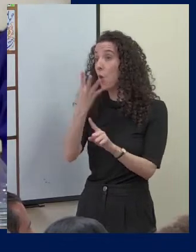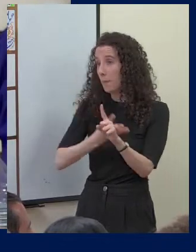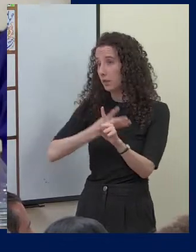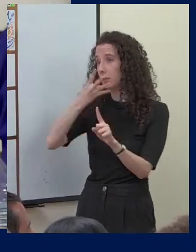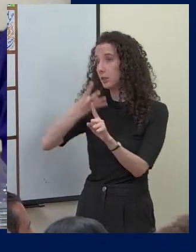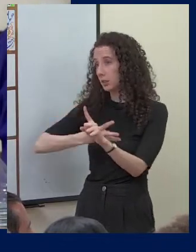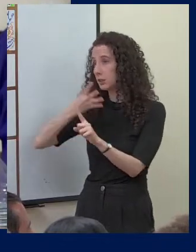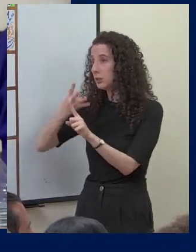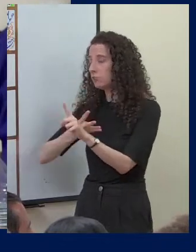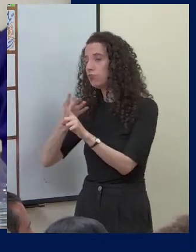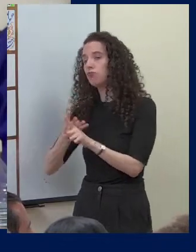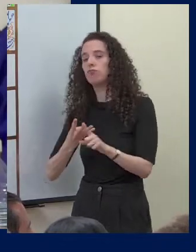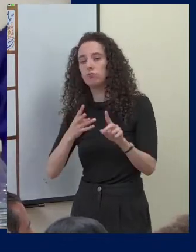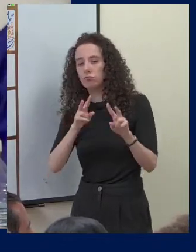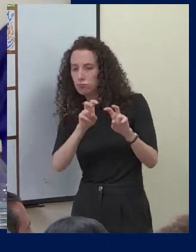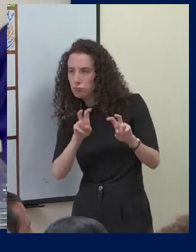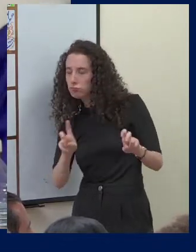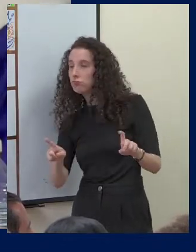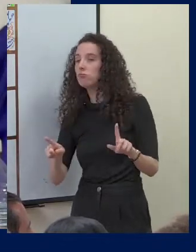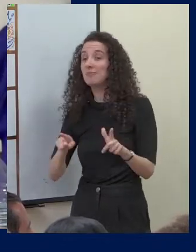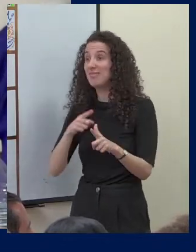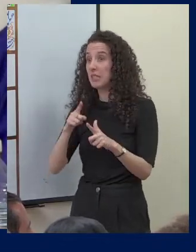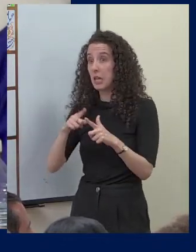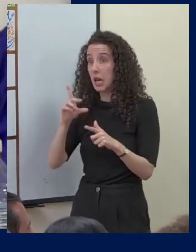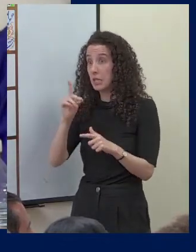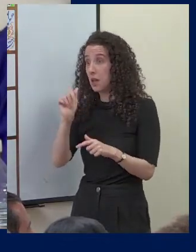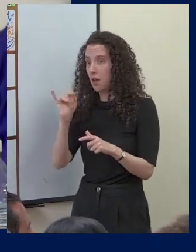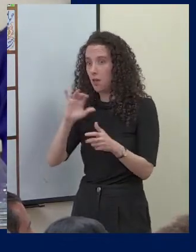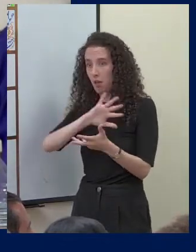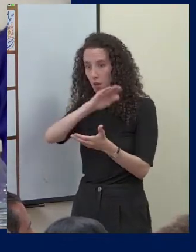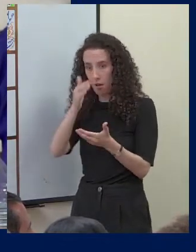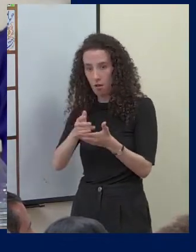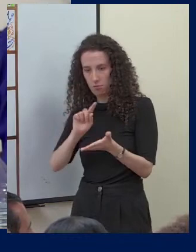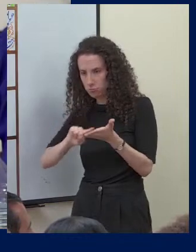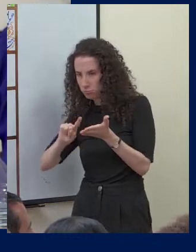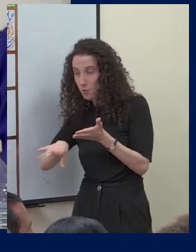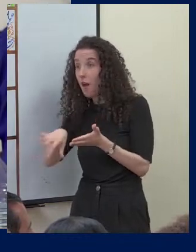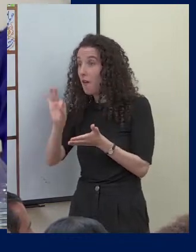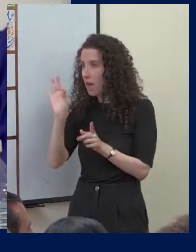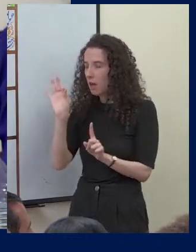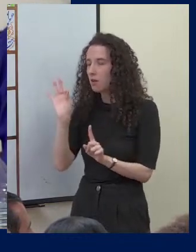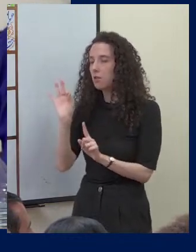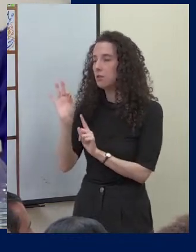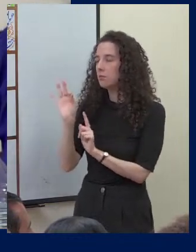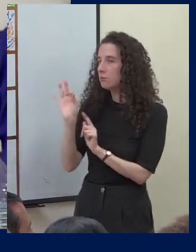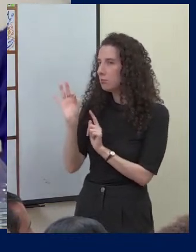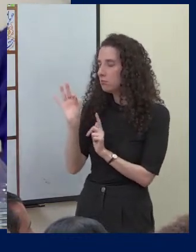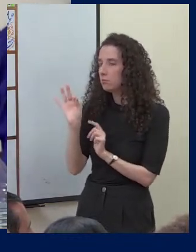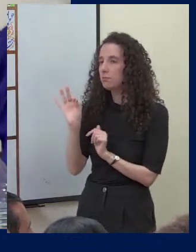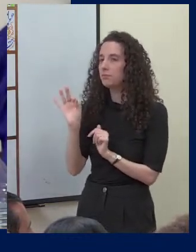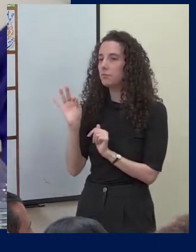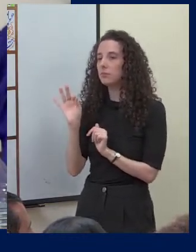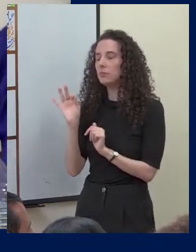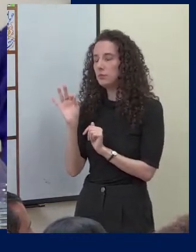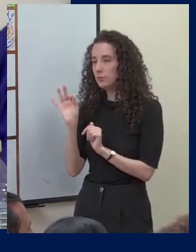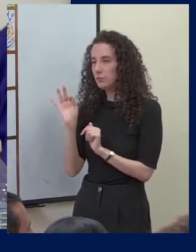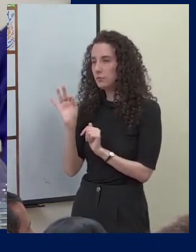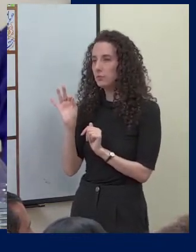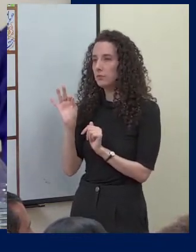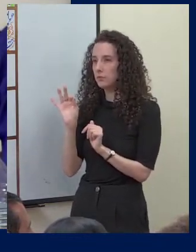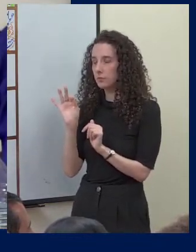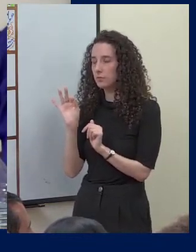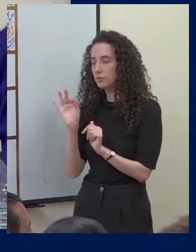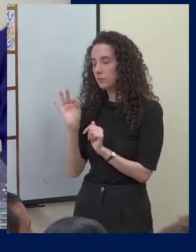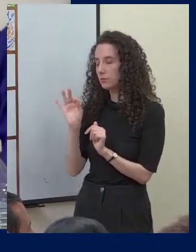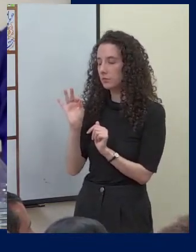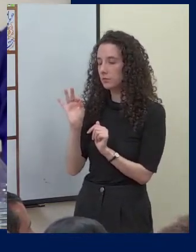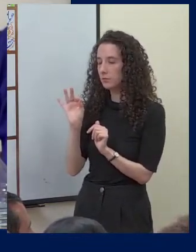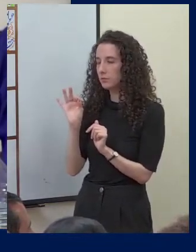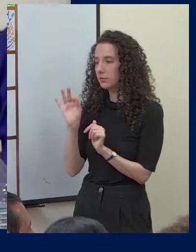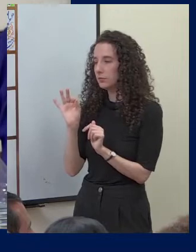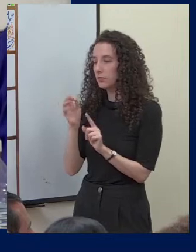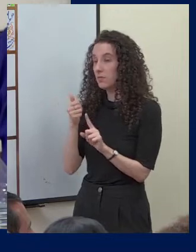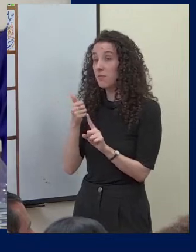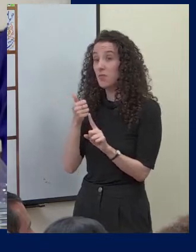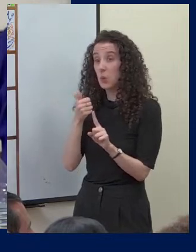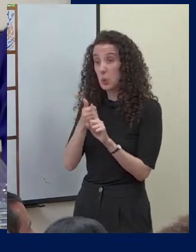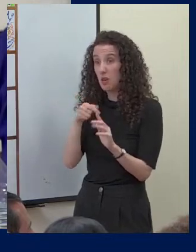We then ran the data there was a steady significant decrease in suicide symptoms and depression